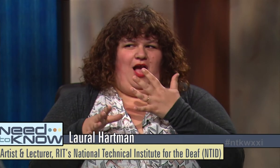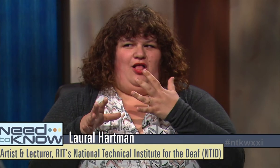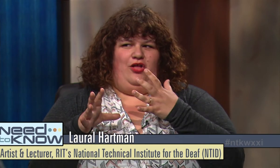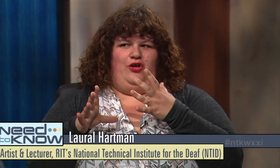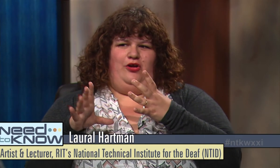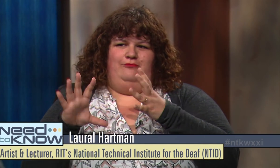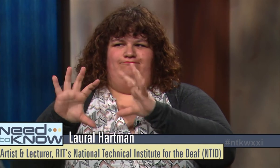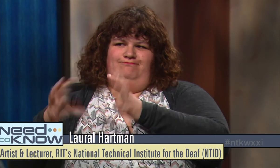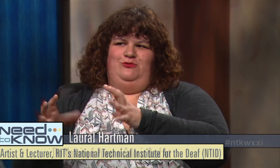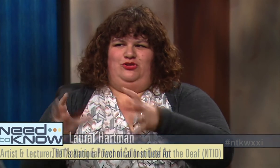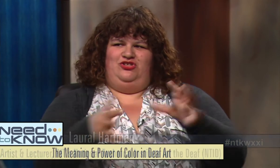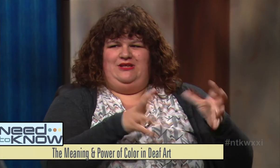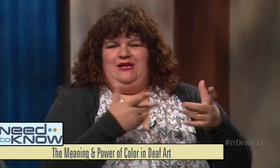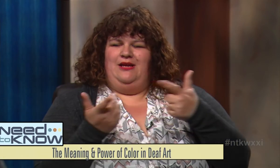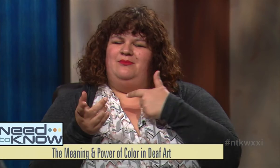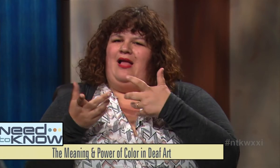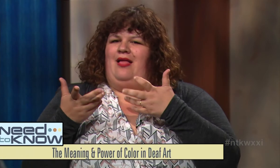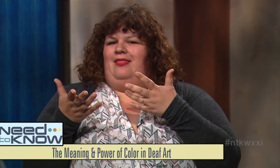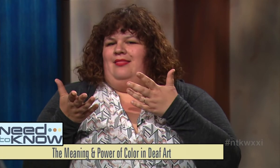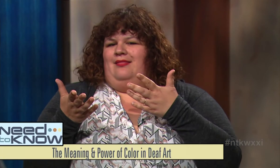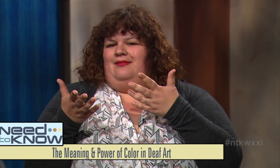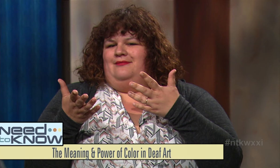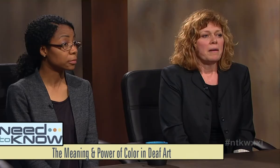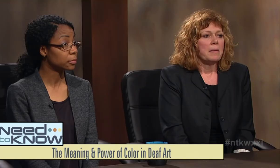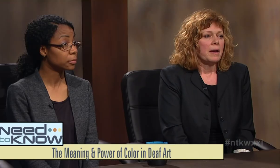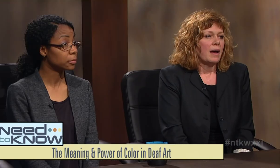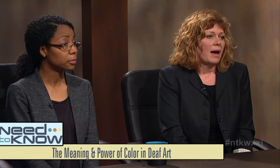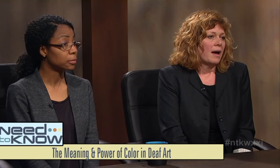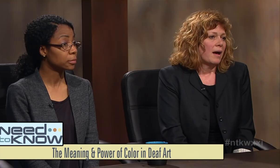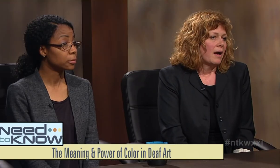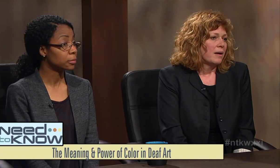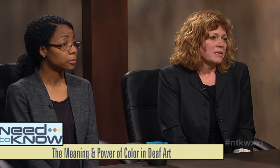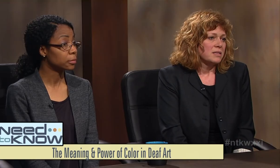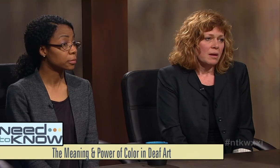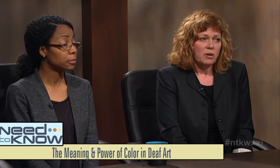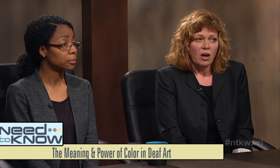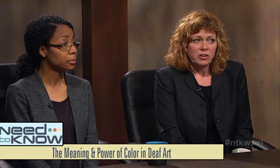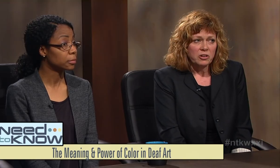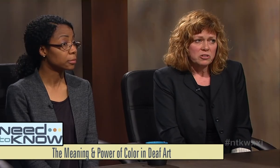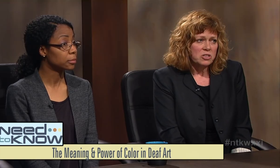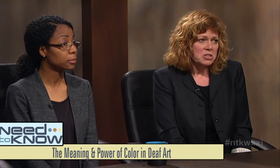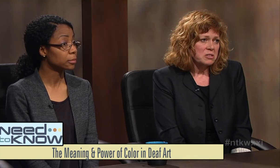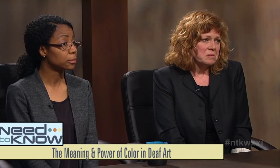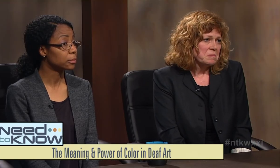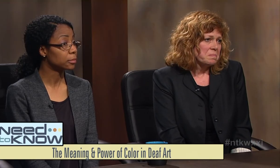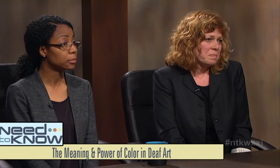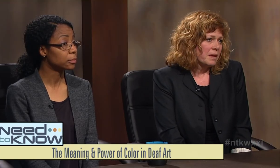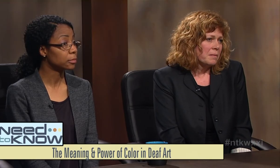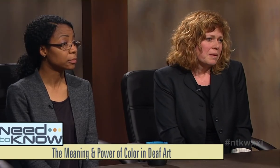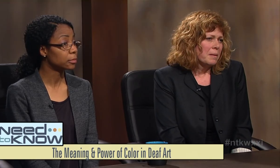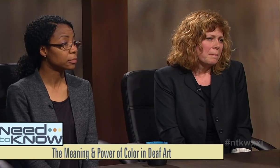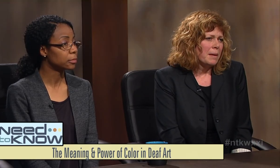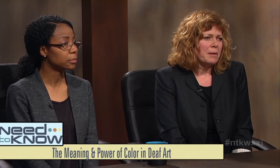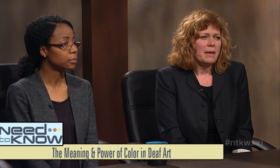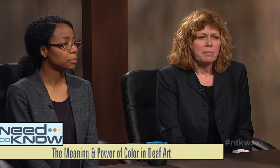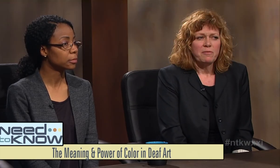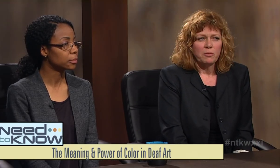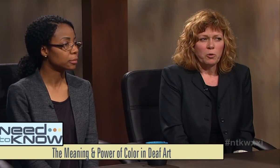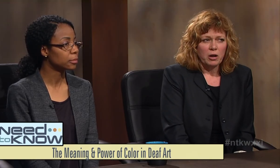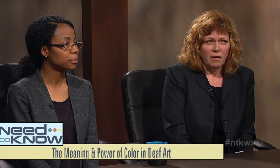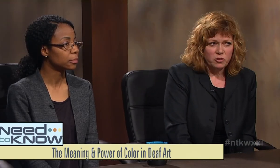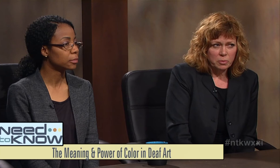I DON'T REALLY PLAN THE COLOR SOME COLORS MAYBE MAKE ME FEEL